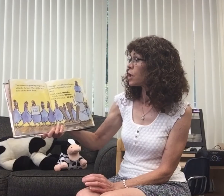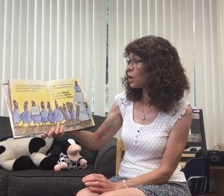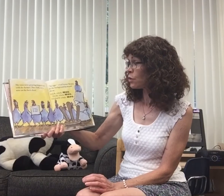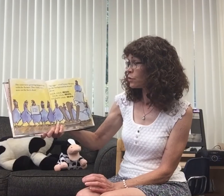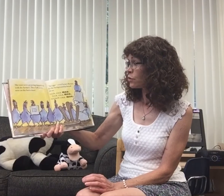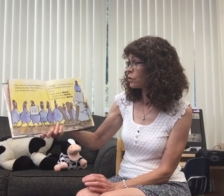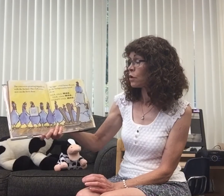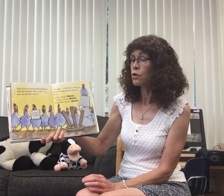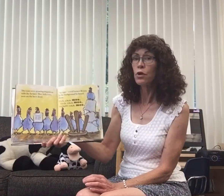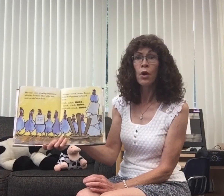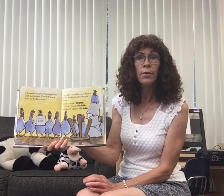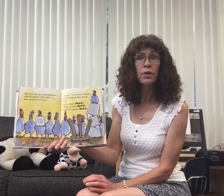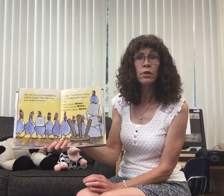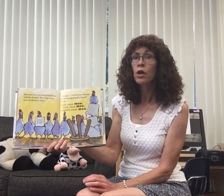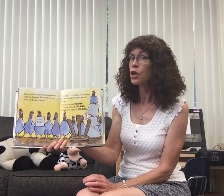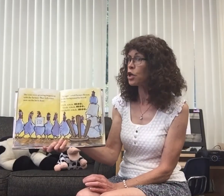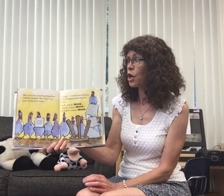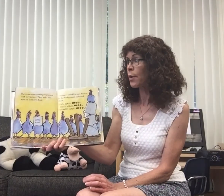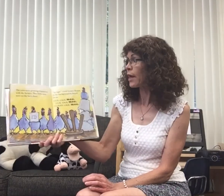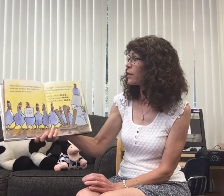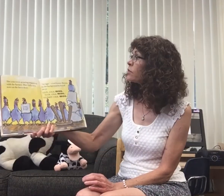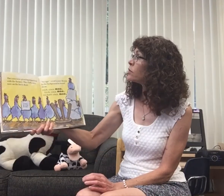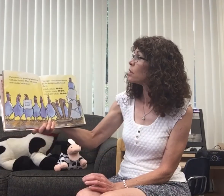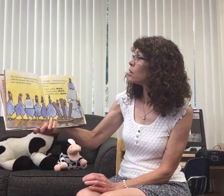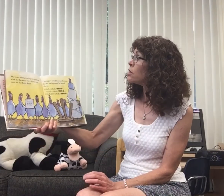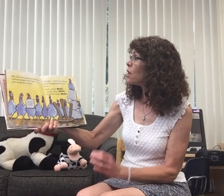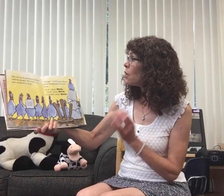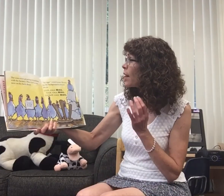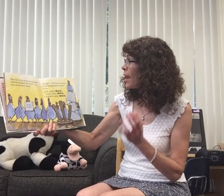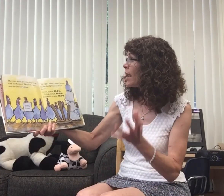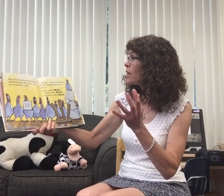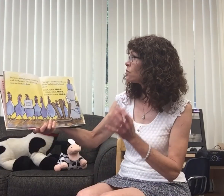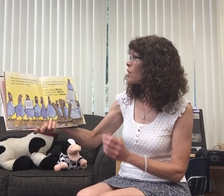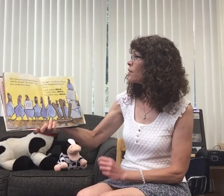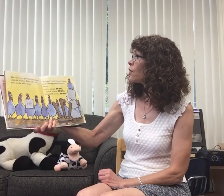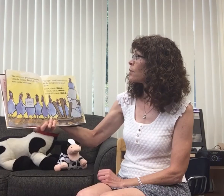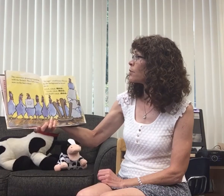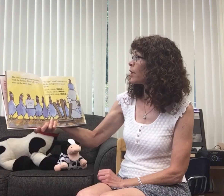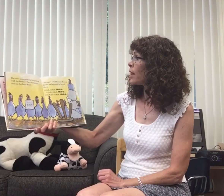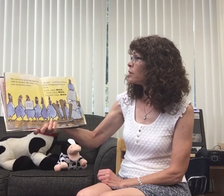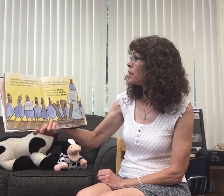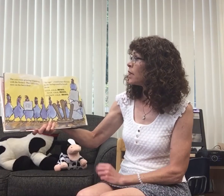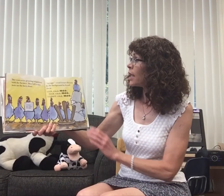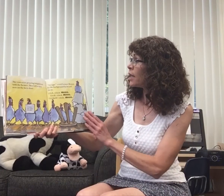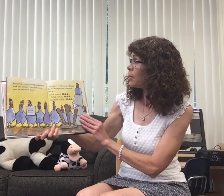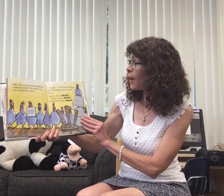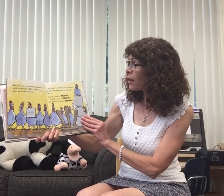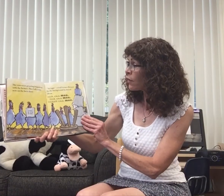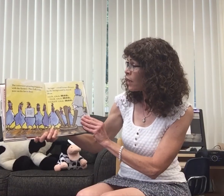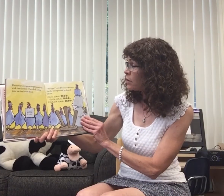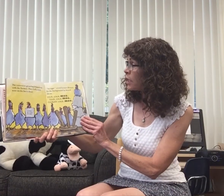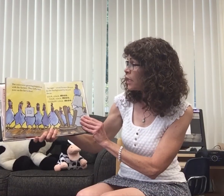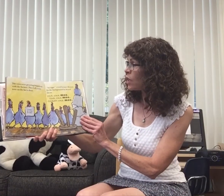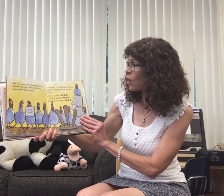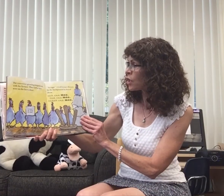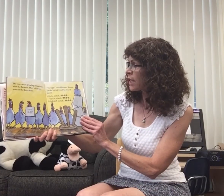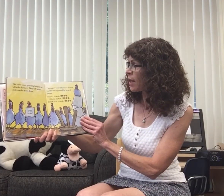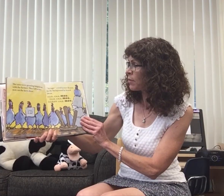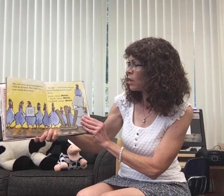"CLOSED. No milk, no eggs." "No eggs?!" cried Farmer Brown. In the background, he heard them.